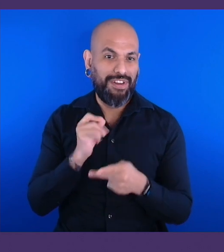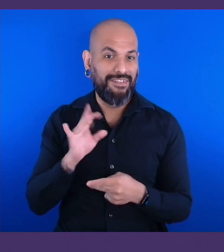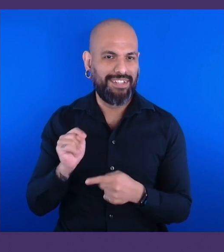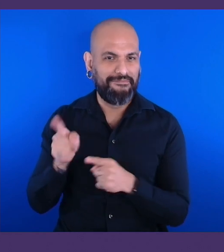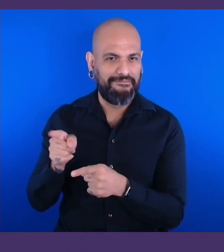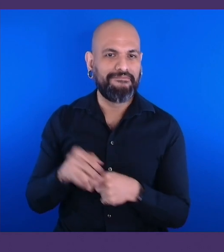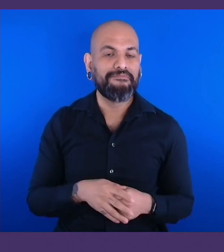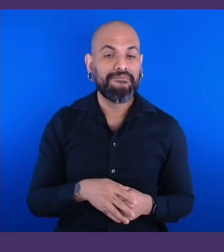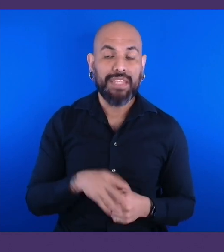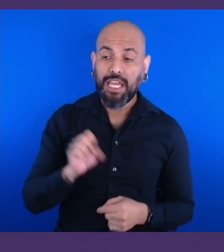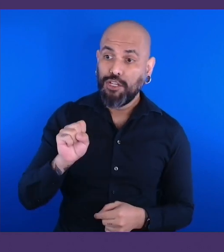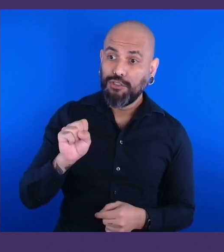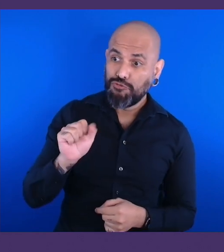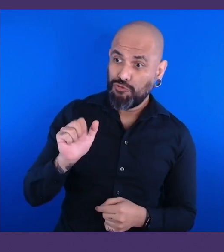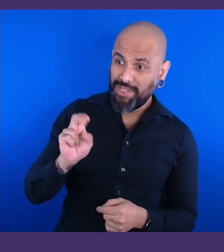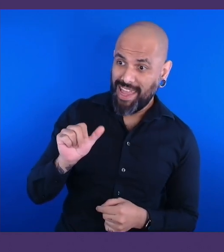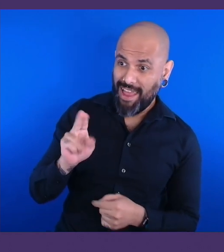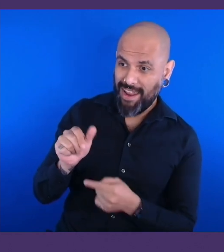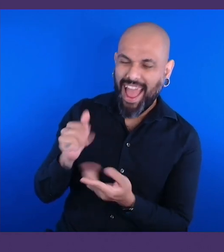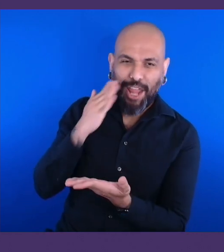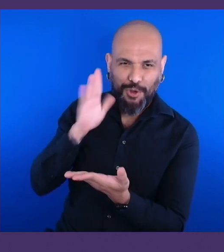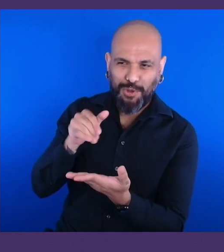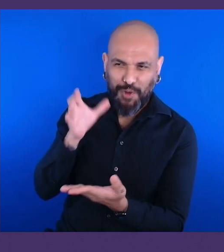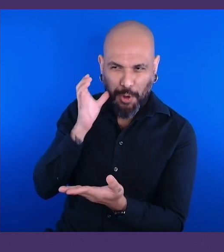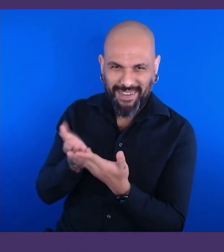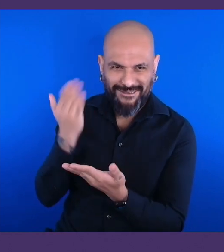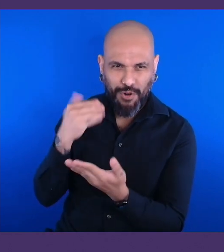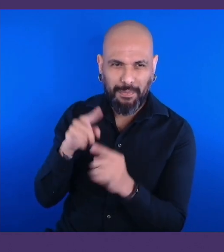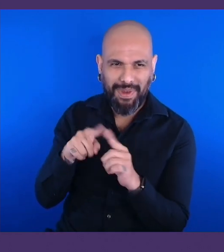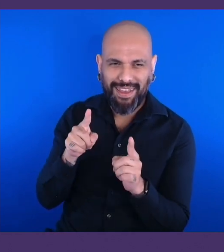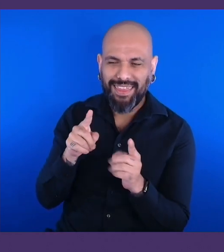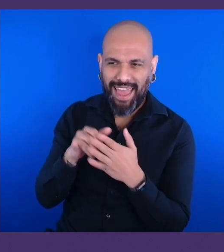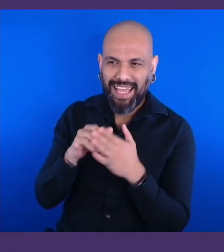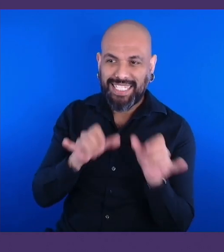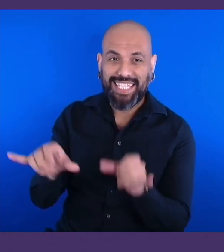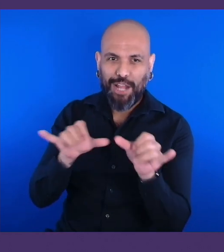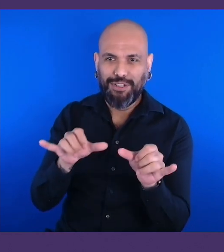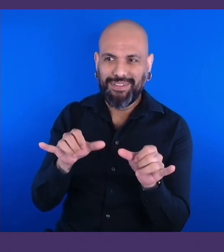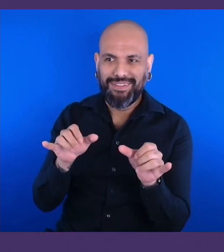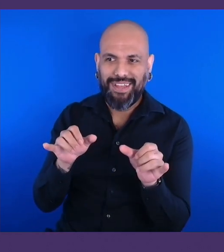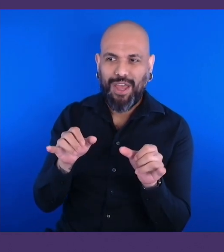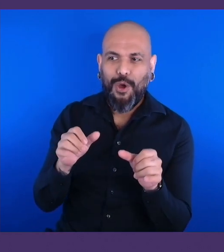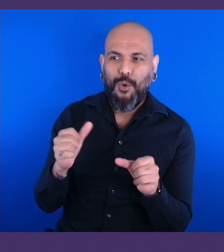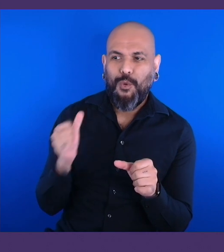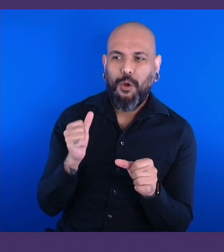I know you've heard this before, that the standards quote-unquote won't be ready. That's the language that we hear a lot.